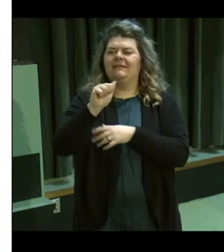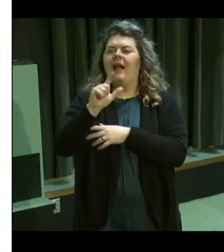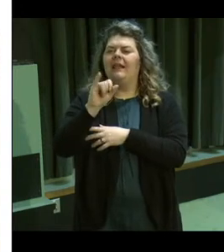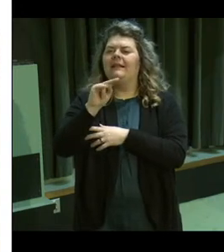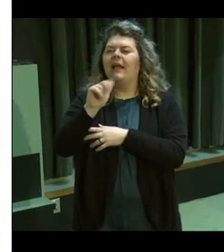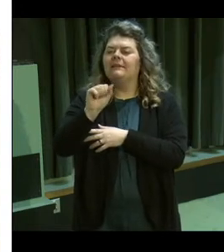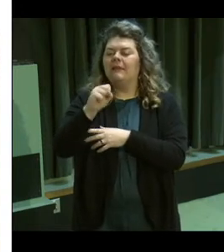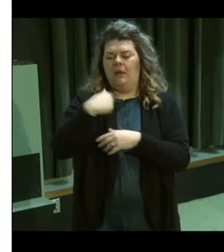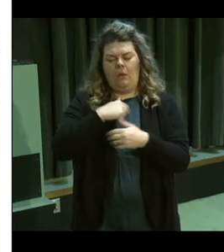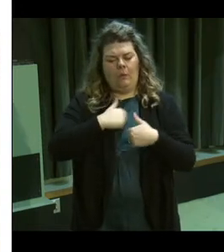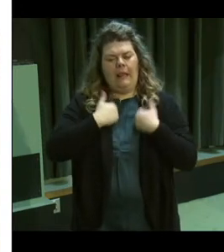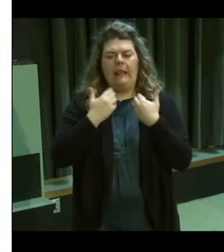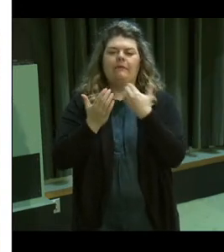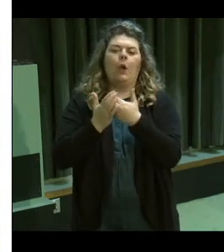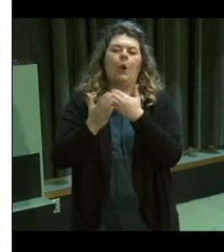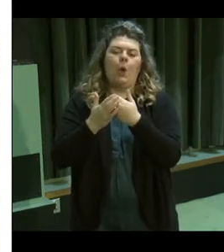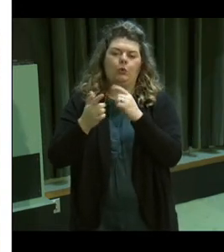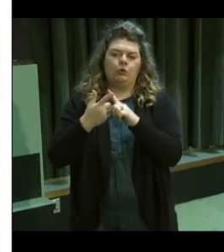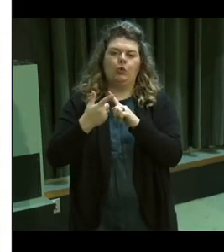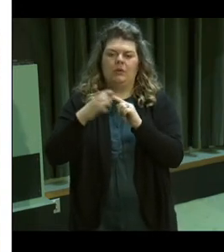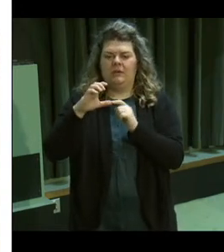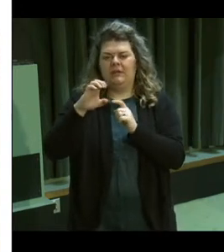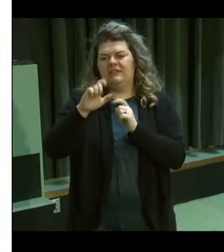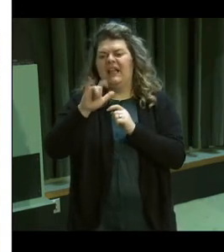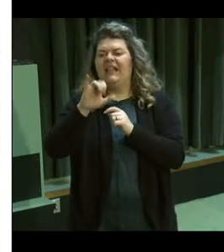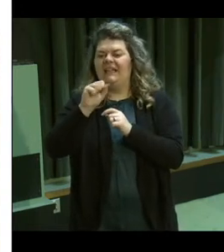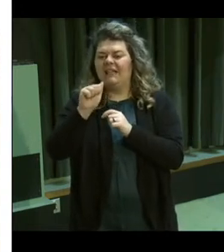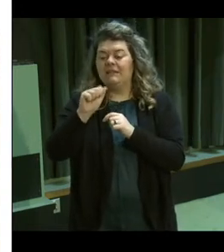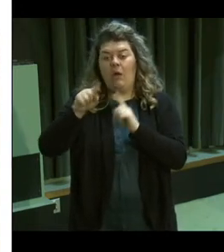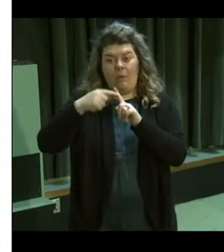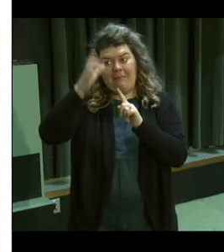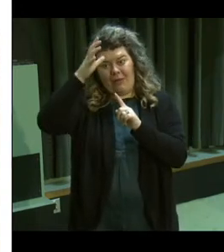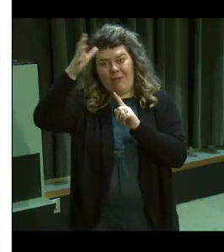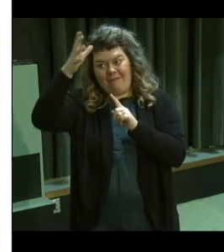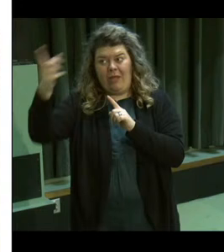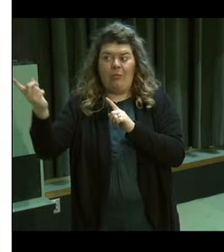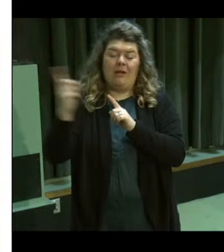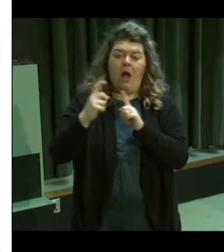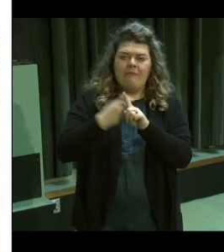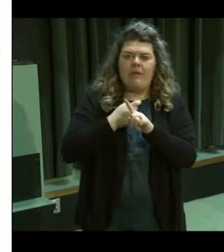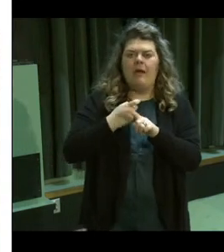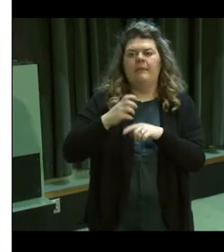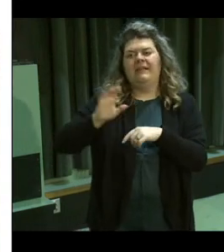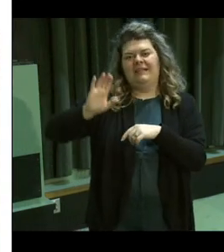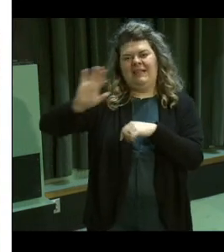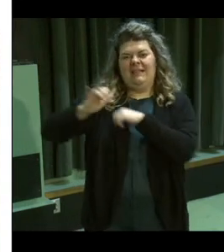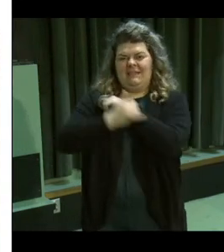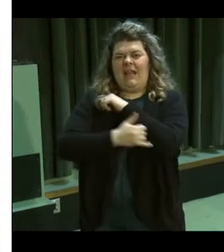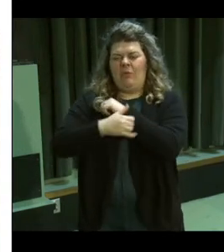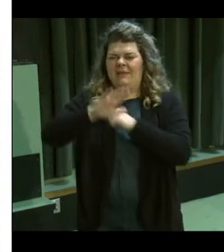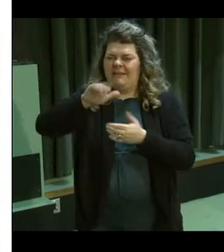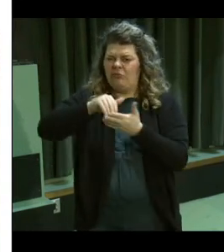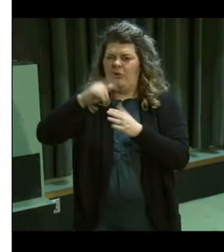We lived very close to Salinas. So when my grandfather would